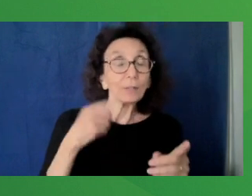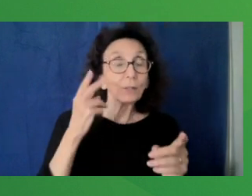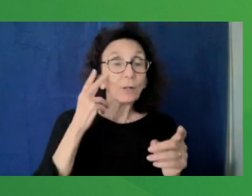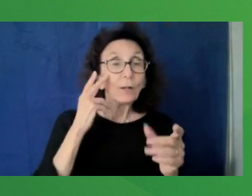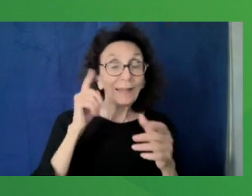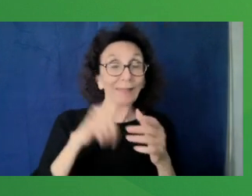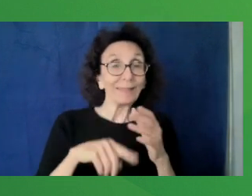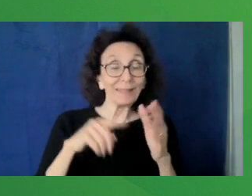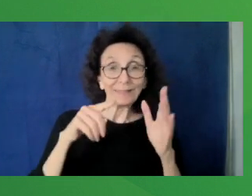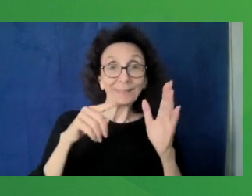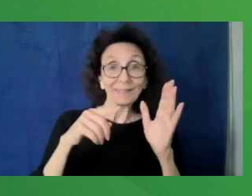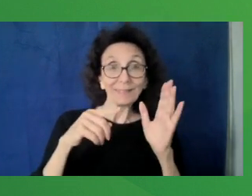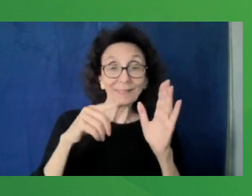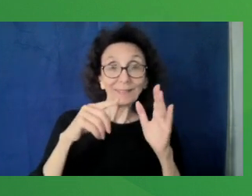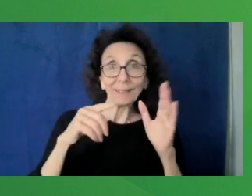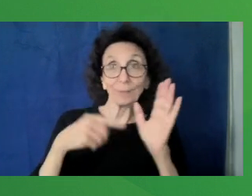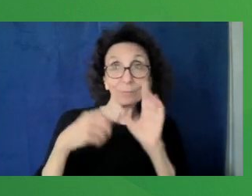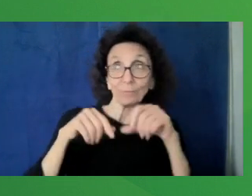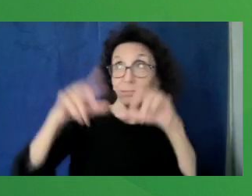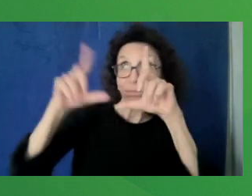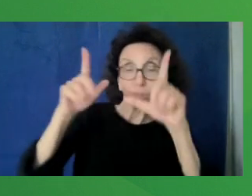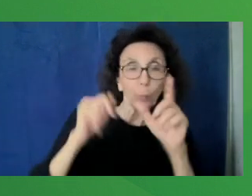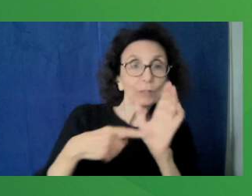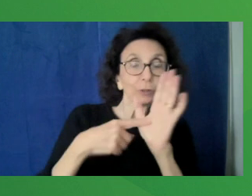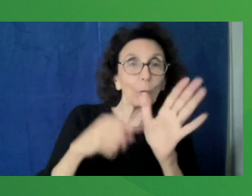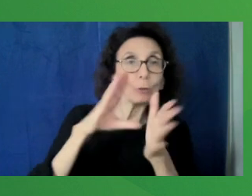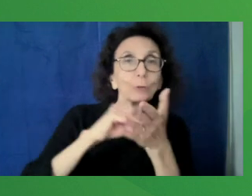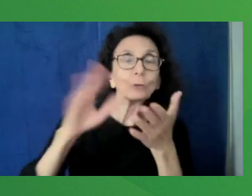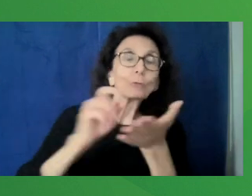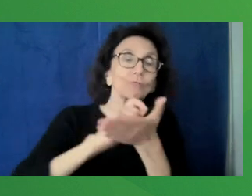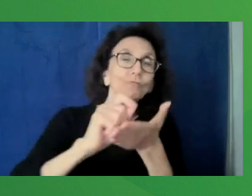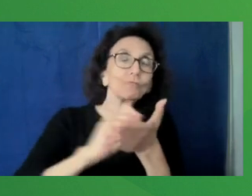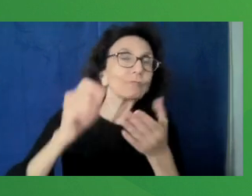work, I'm pleased to say, but in the meantime, you can be thinking about that yourself.